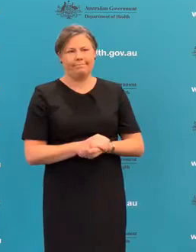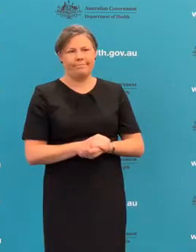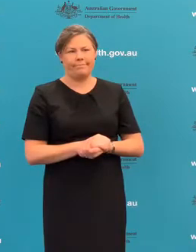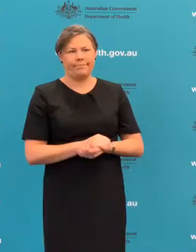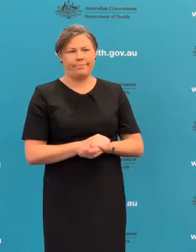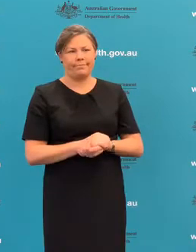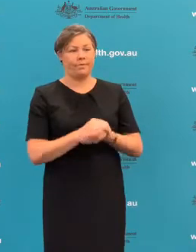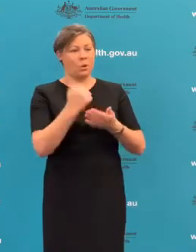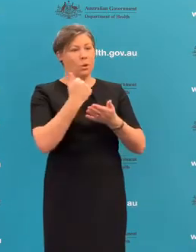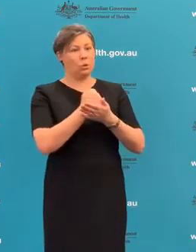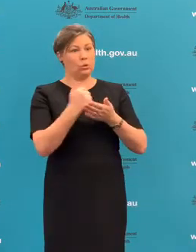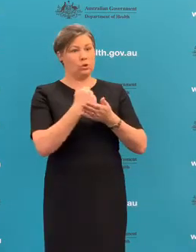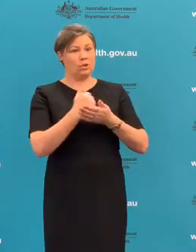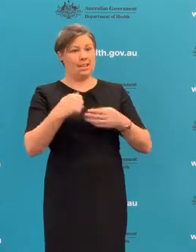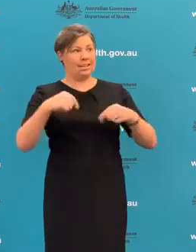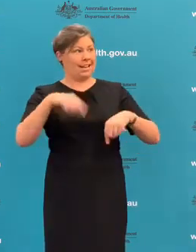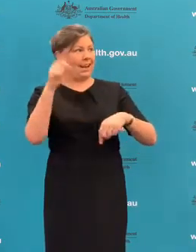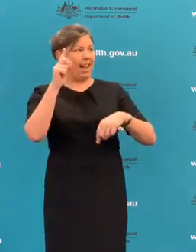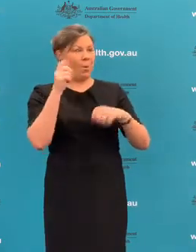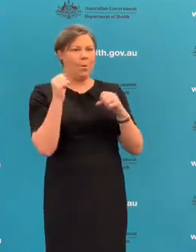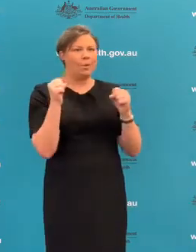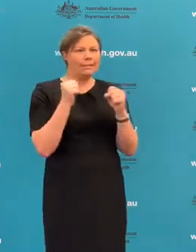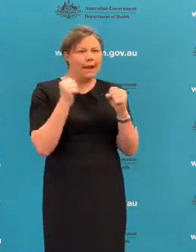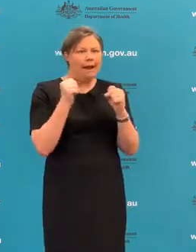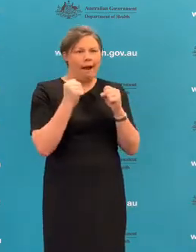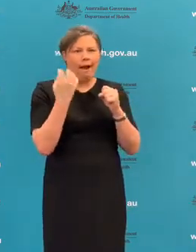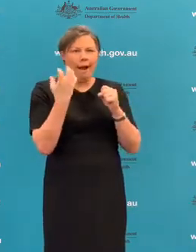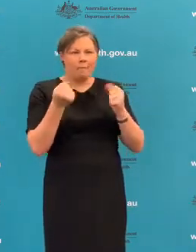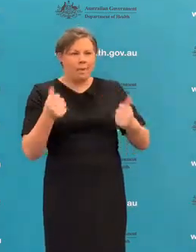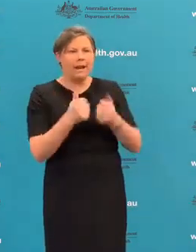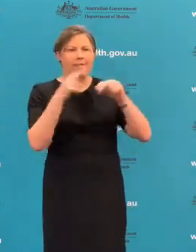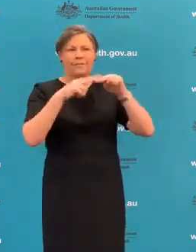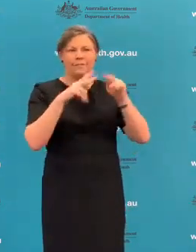year for seasonal influenza and yesterday we heard New South Wales